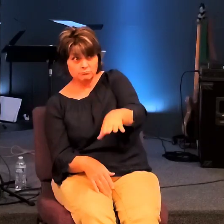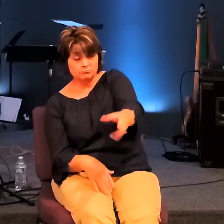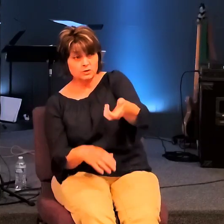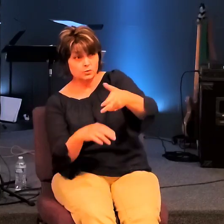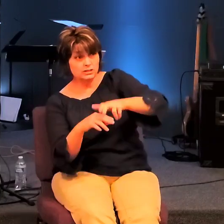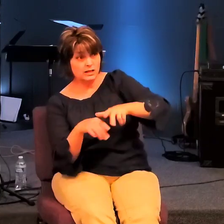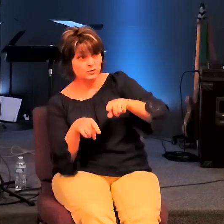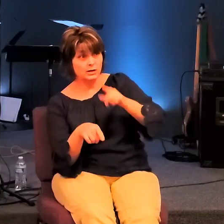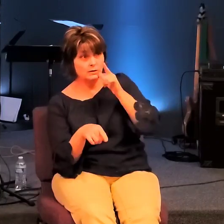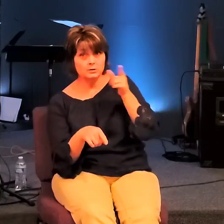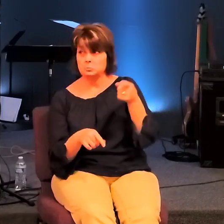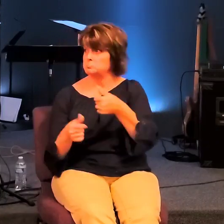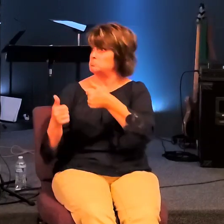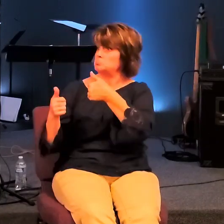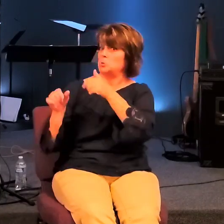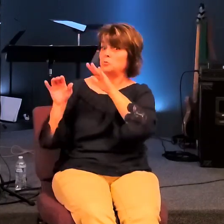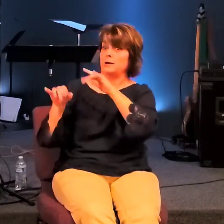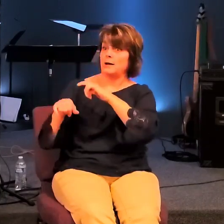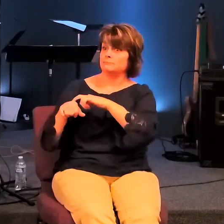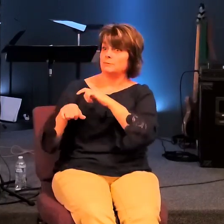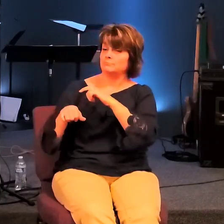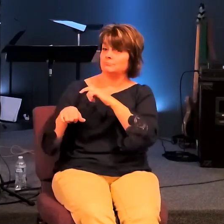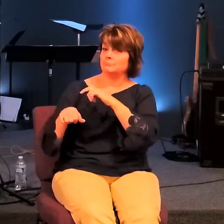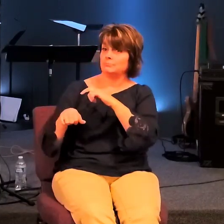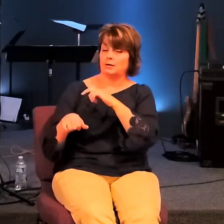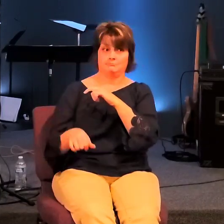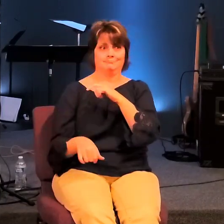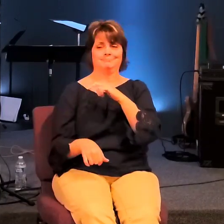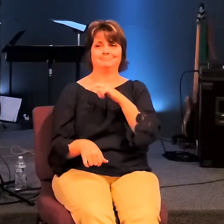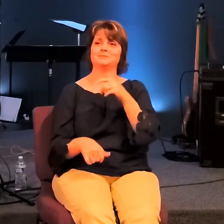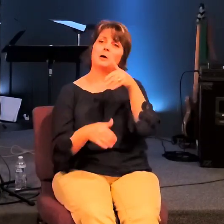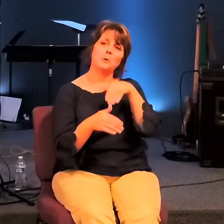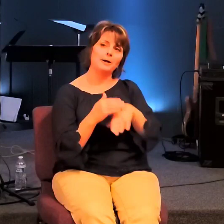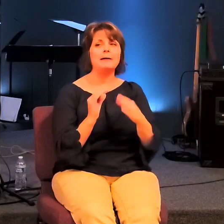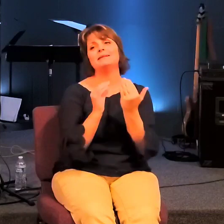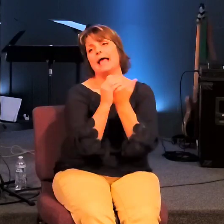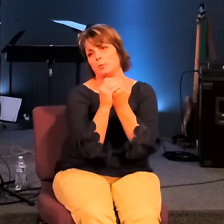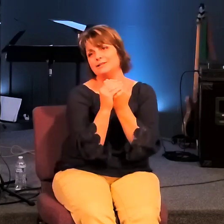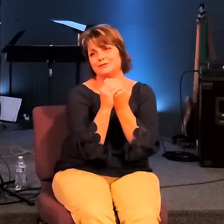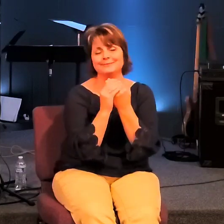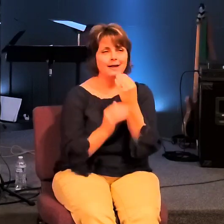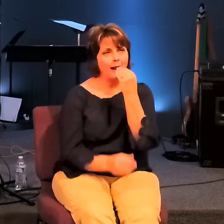go ahead and so I would go in eat my sandwich and then I walk across the street and I would